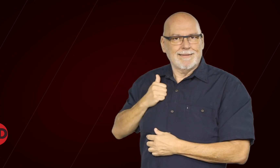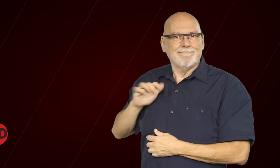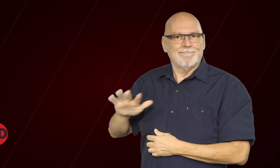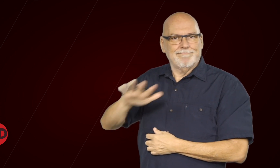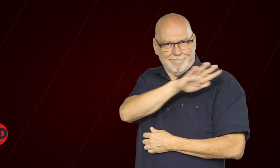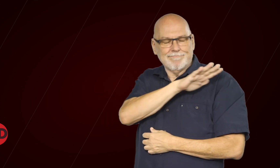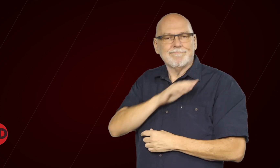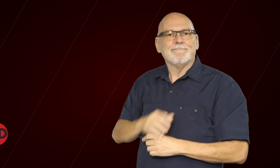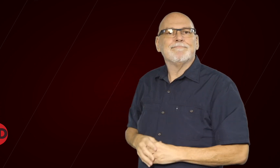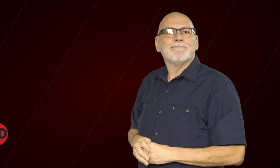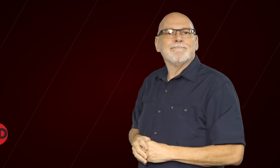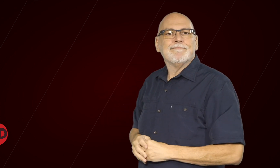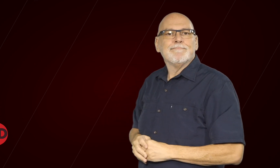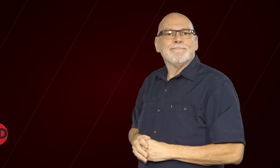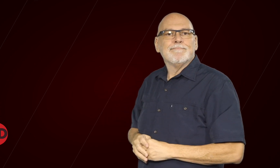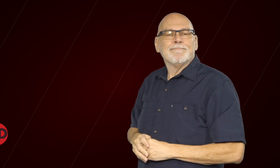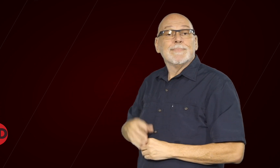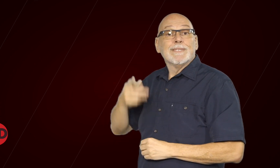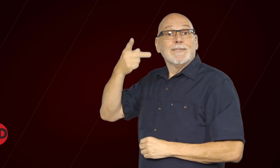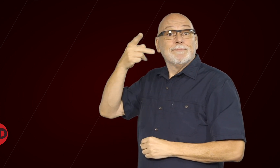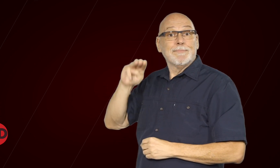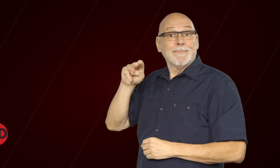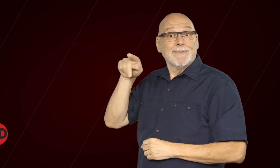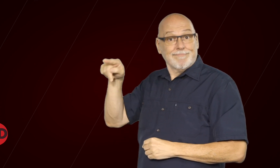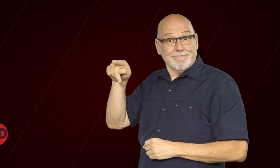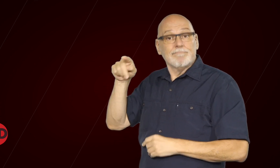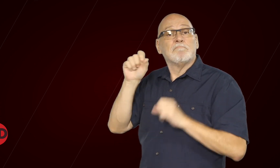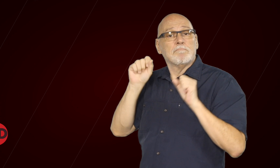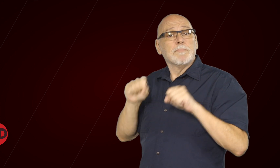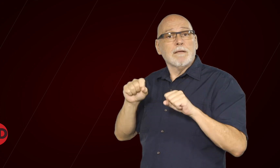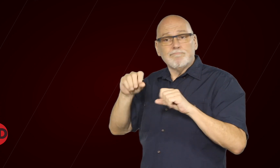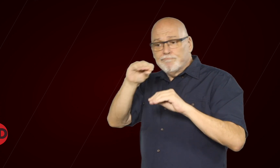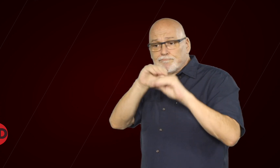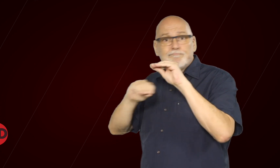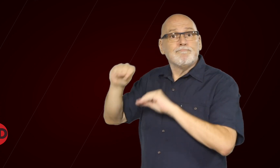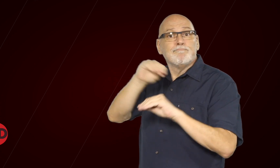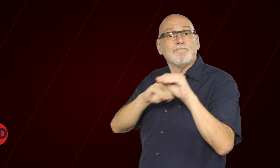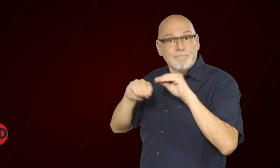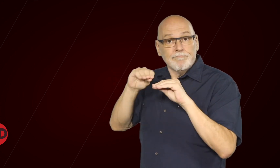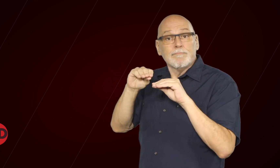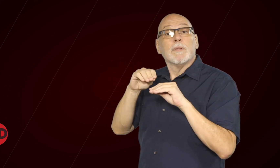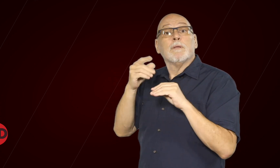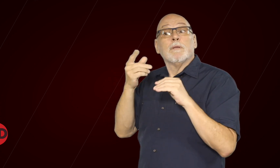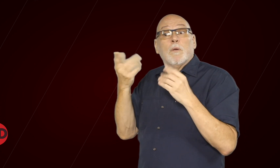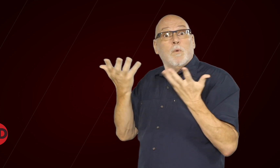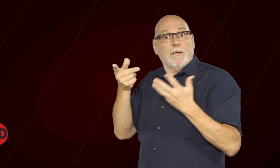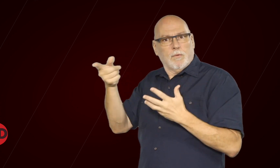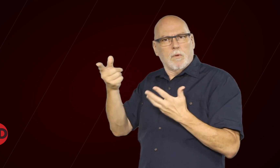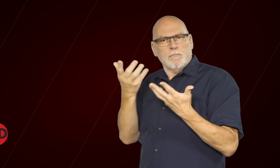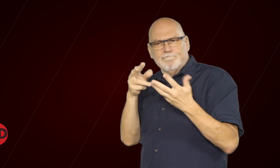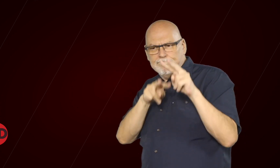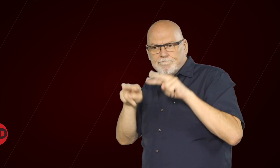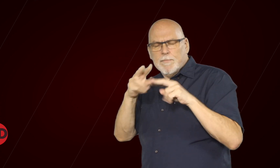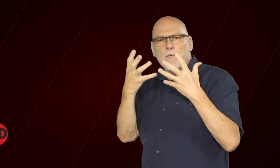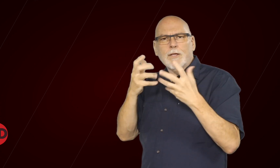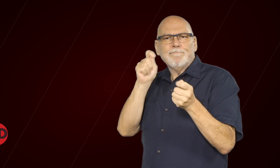for the country. A prime minister can do this when he wants